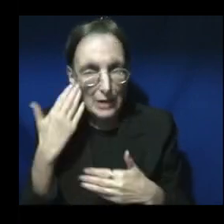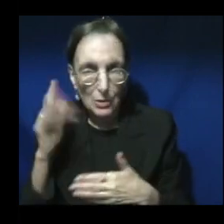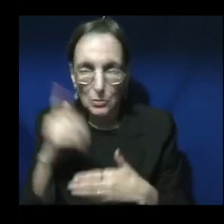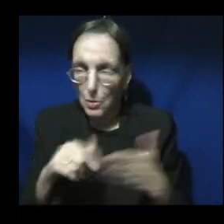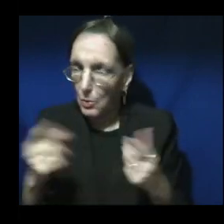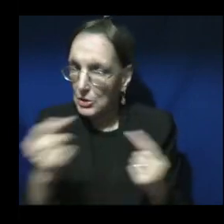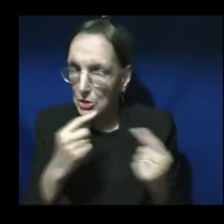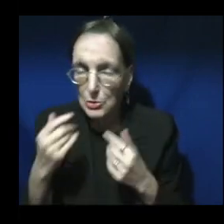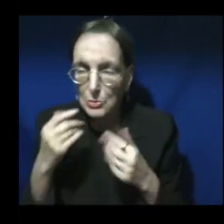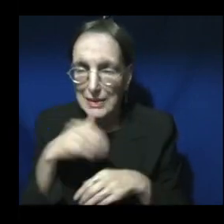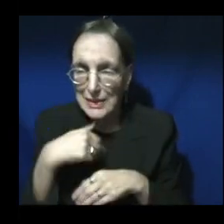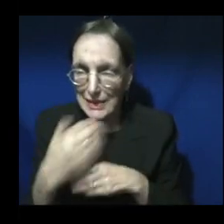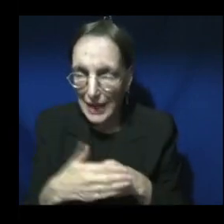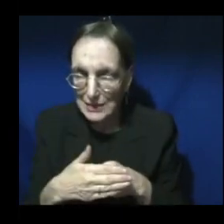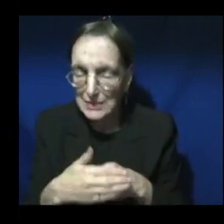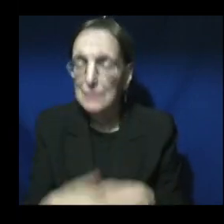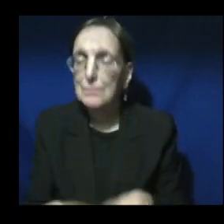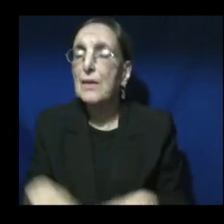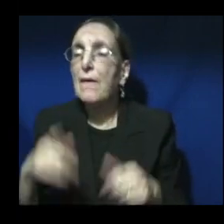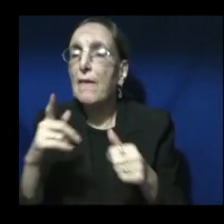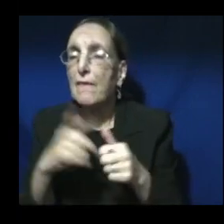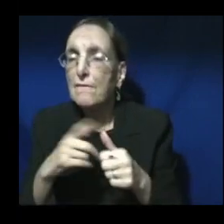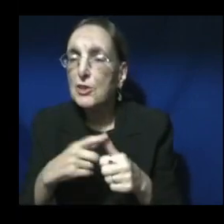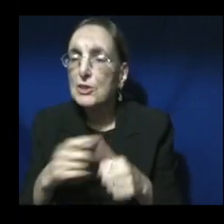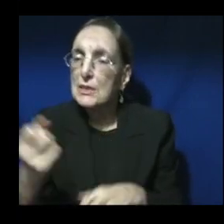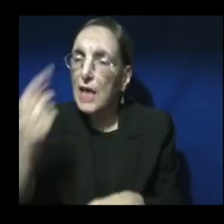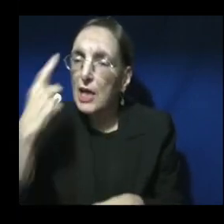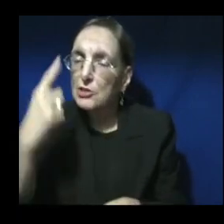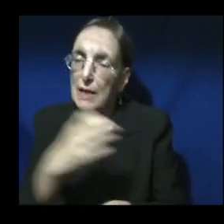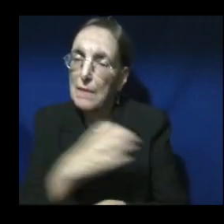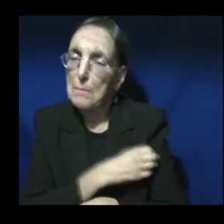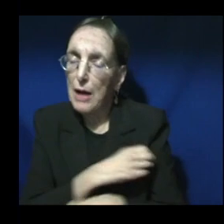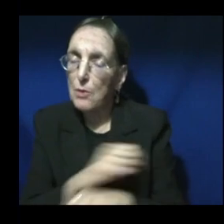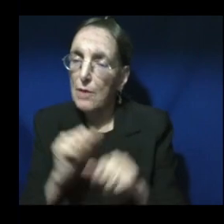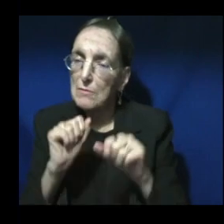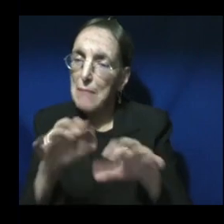the power of magic words. Understand that it’s not just about the ideas we want to communicate,